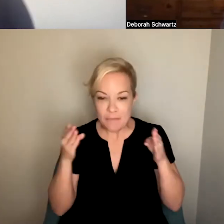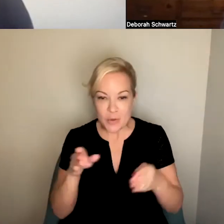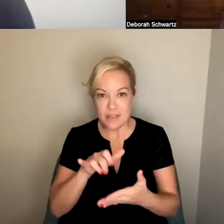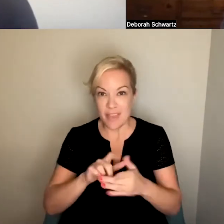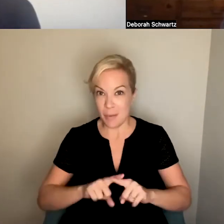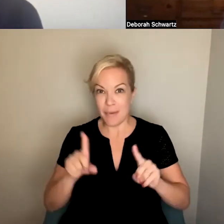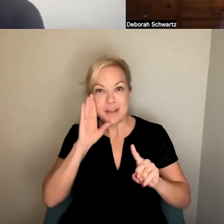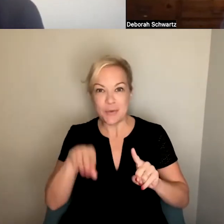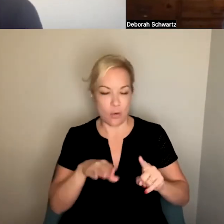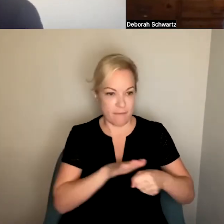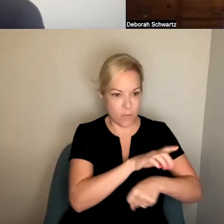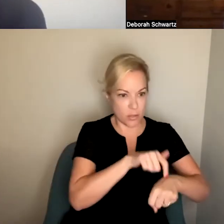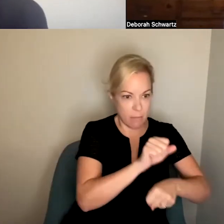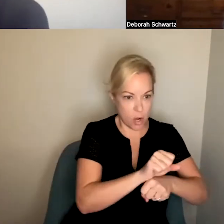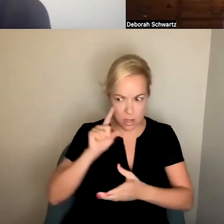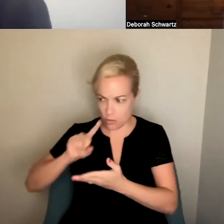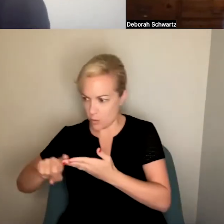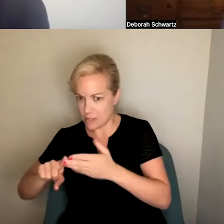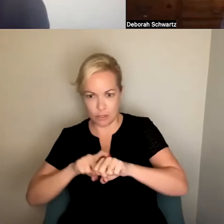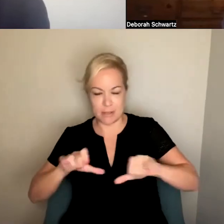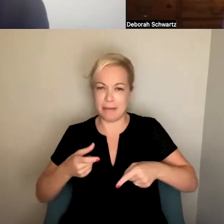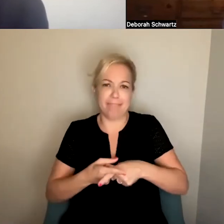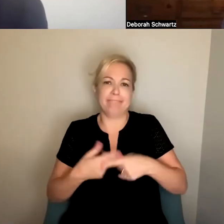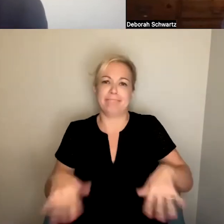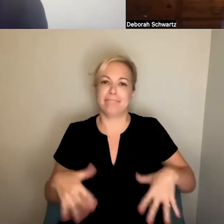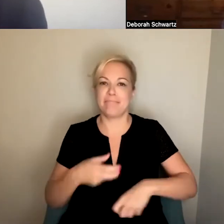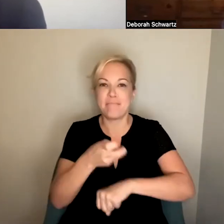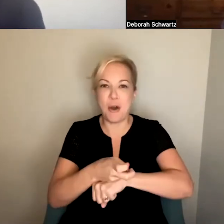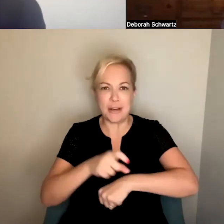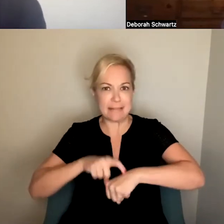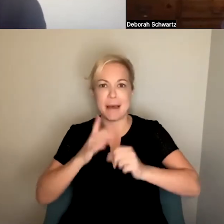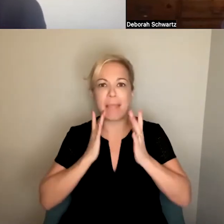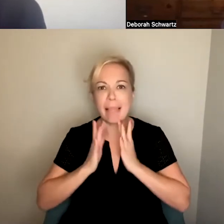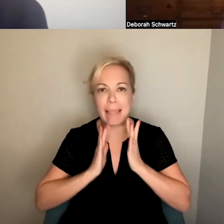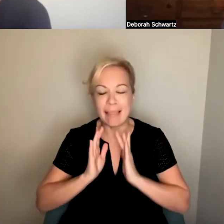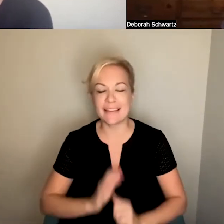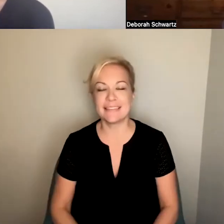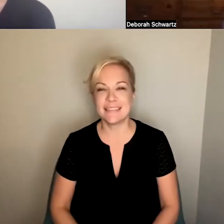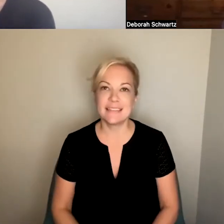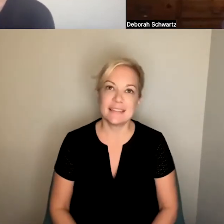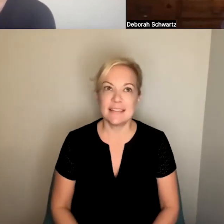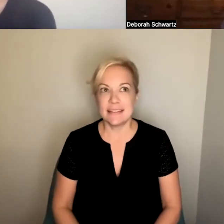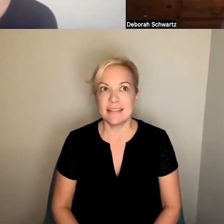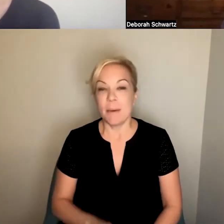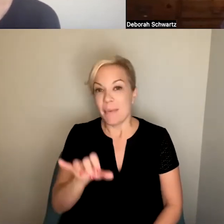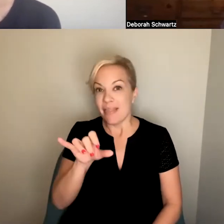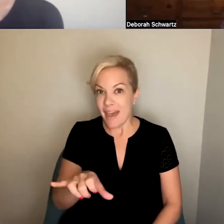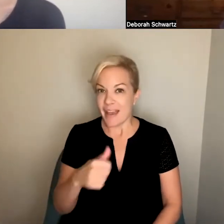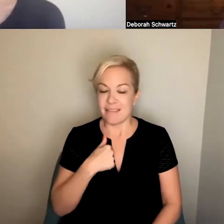you have a full-time job, so. But yeah I, I missed that show because of the pandemic, Yeah